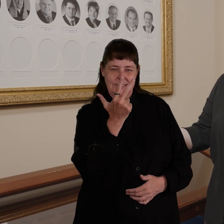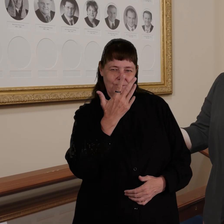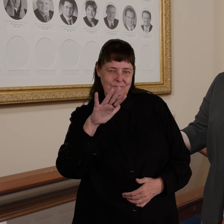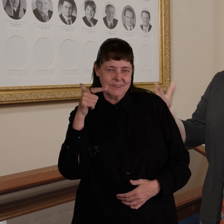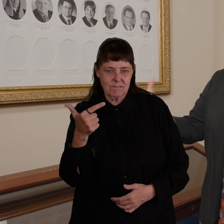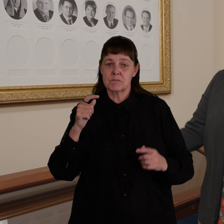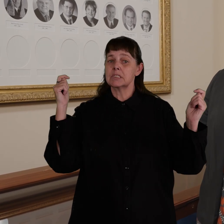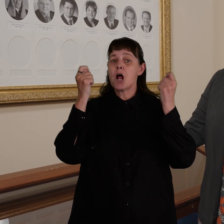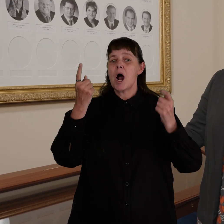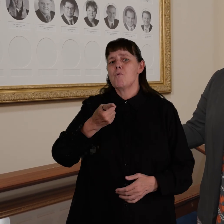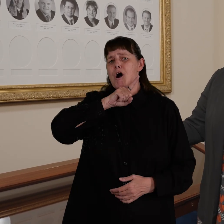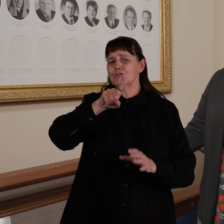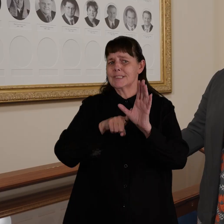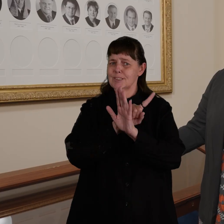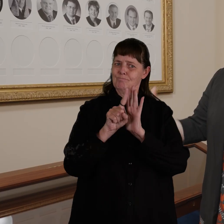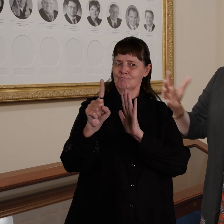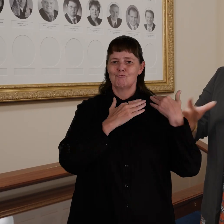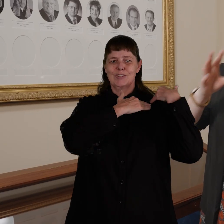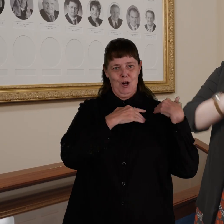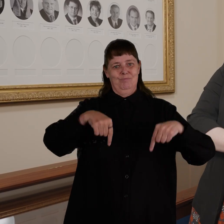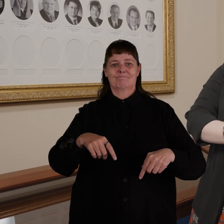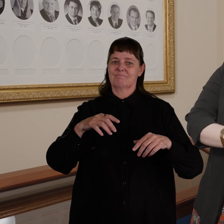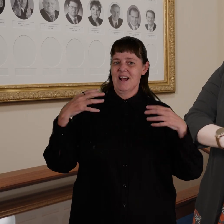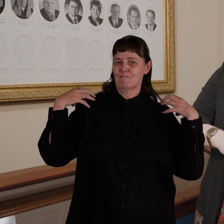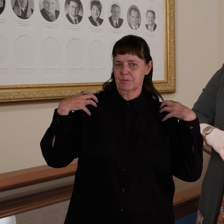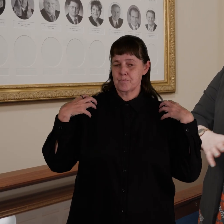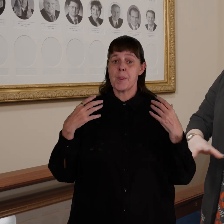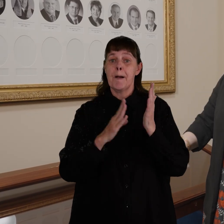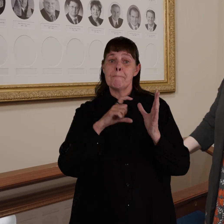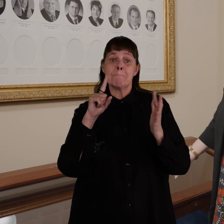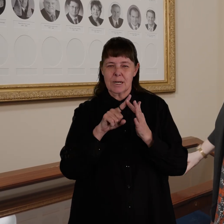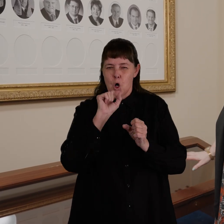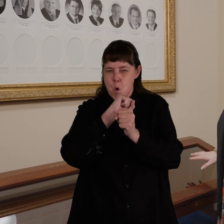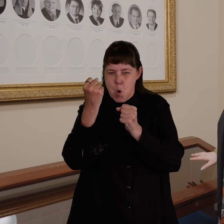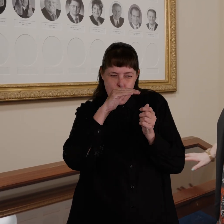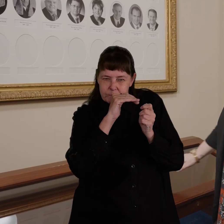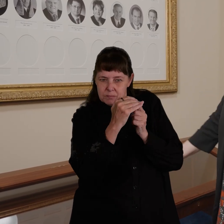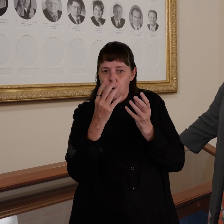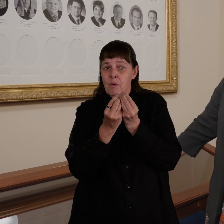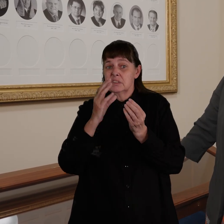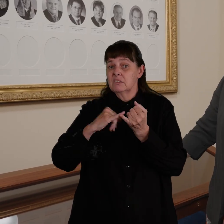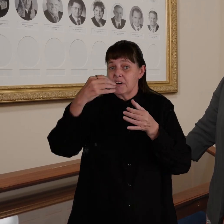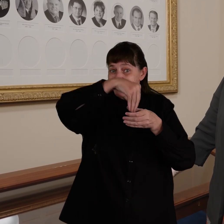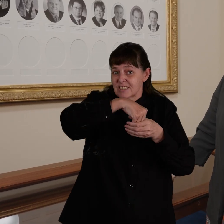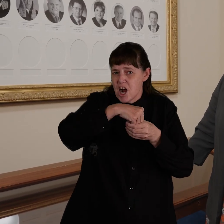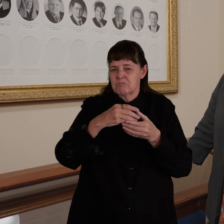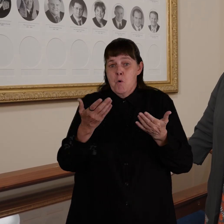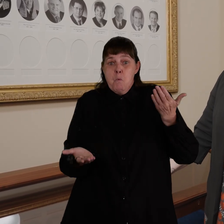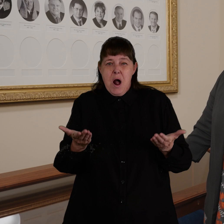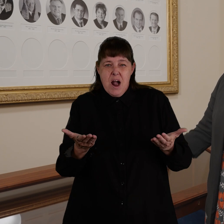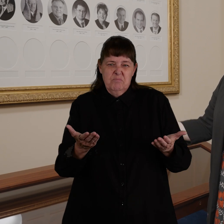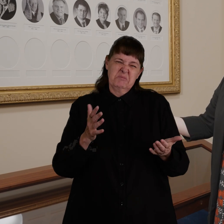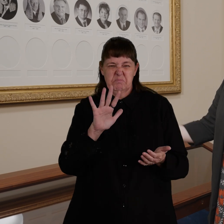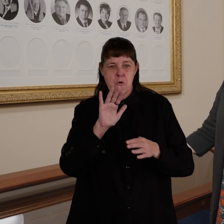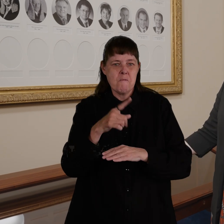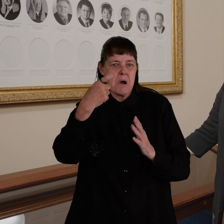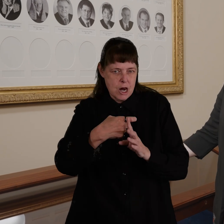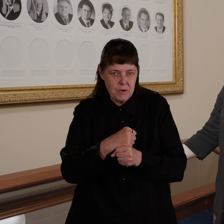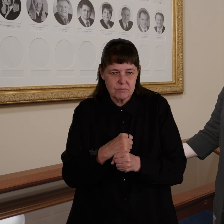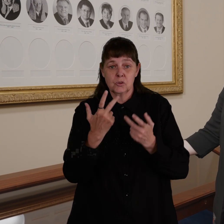representative, responsible government from 1857. The mace is gold plated and it is silver on the